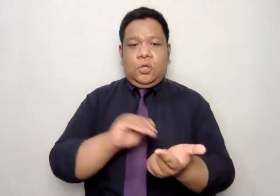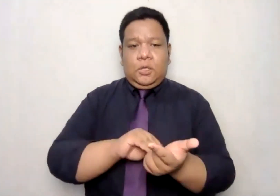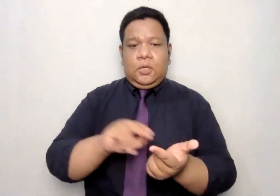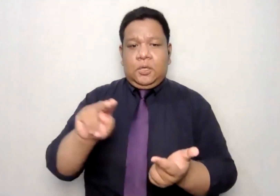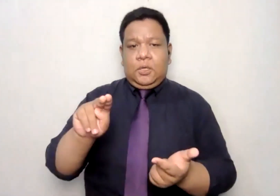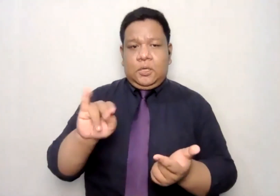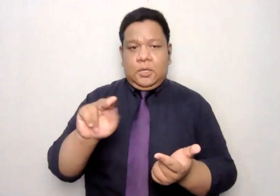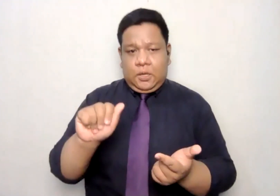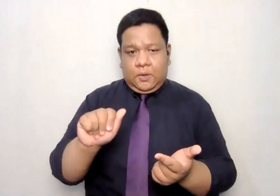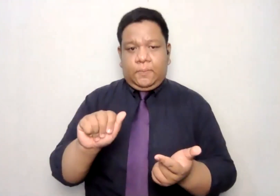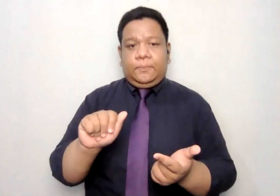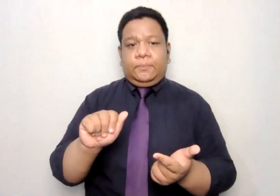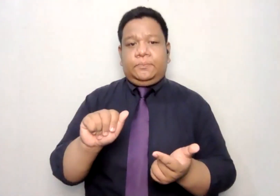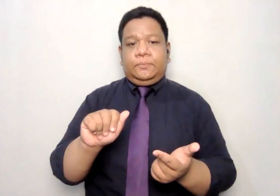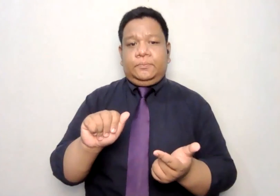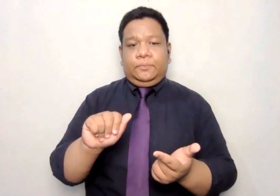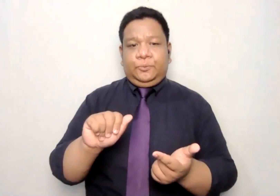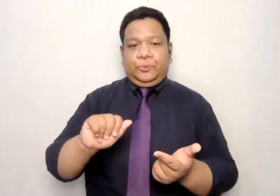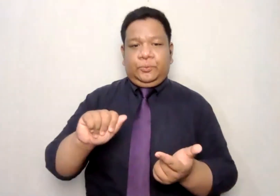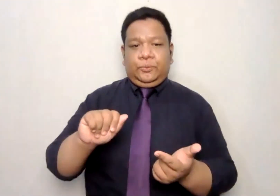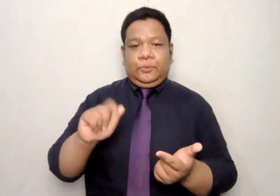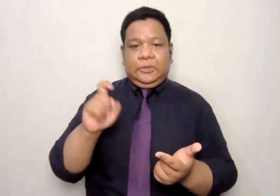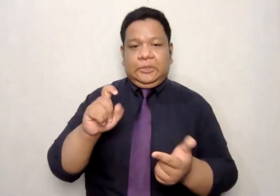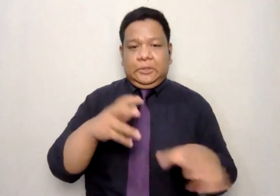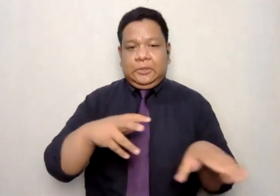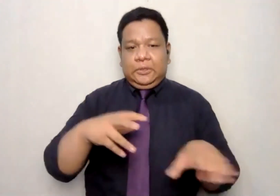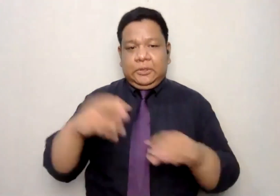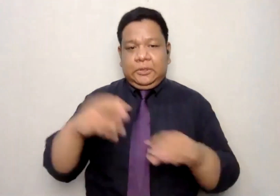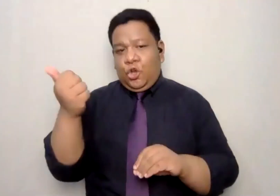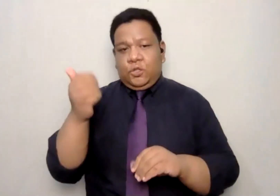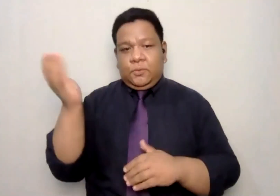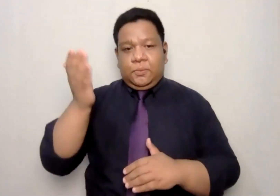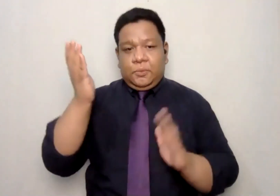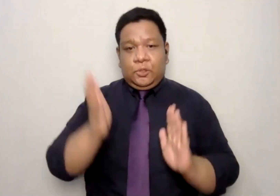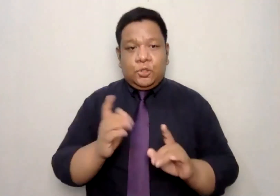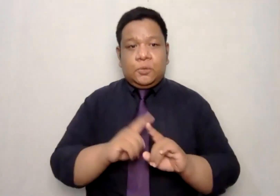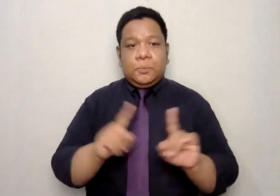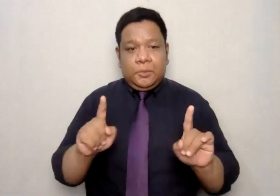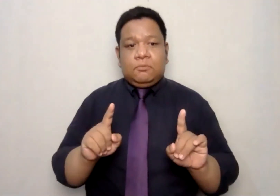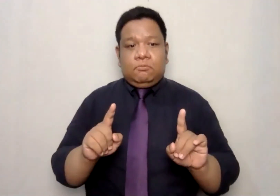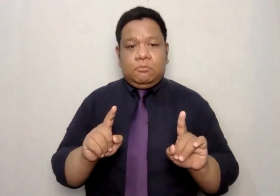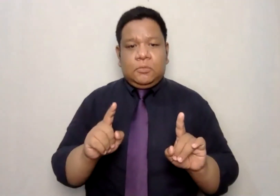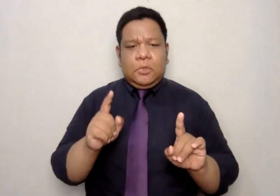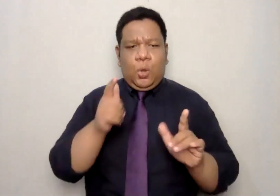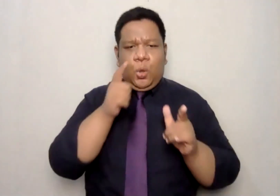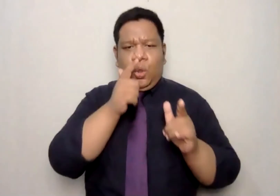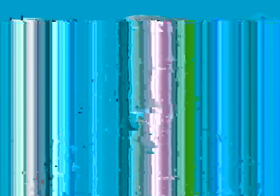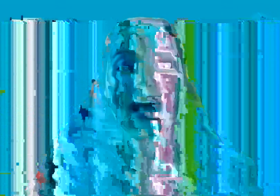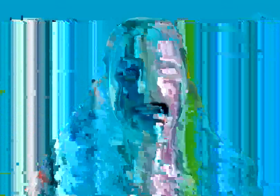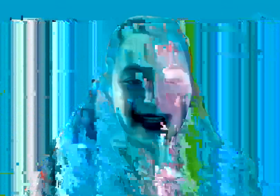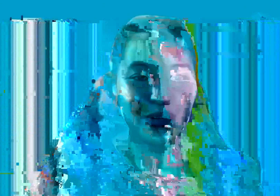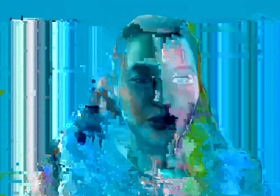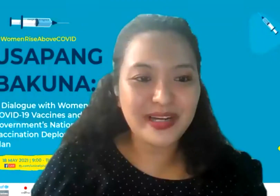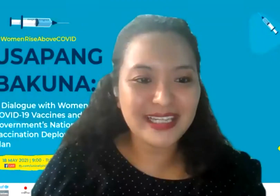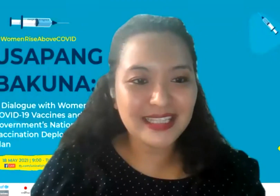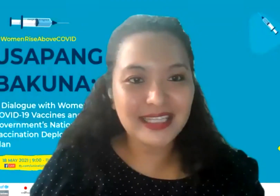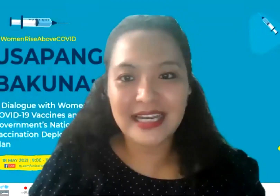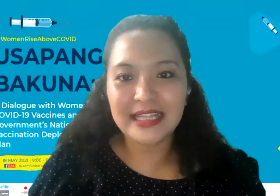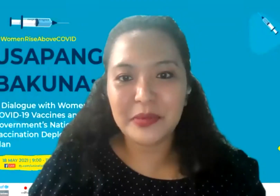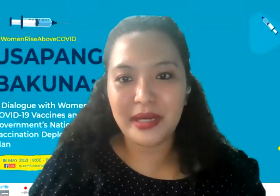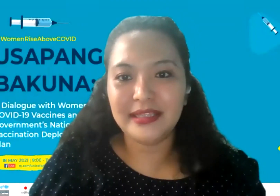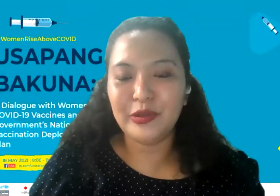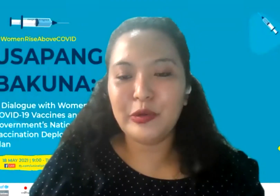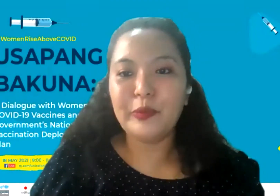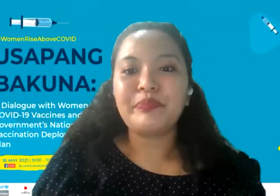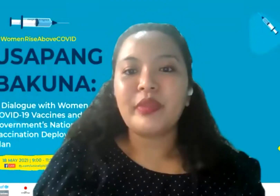Our other speakers had to leave but I think they can also answer our remaining questions.